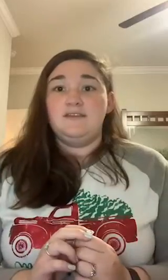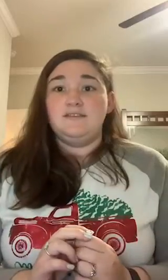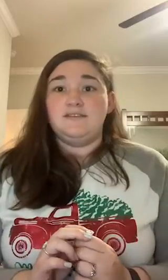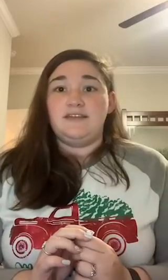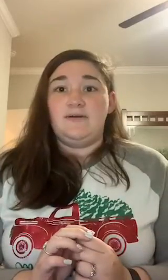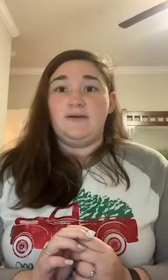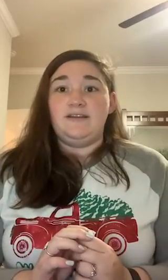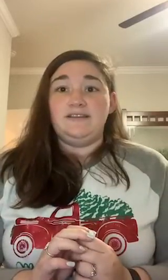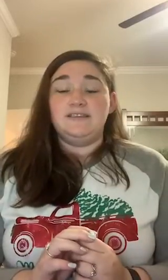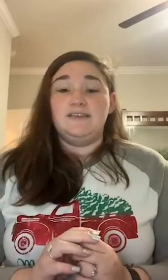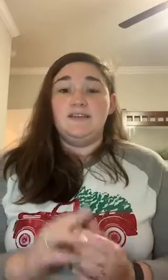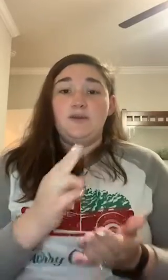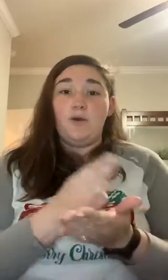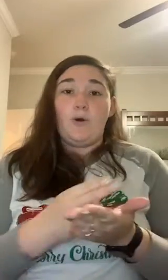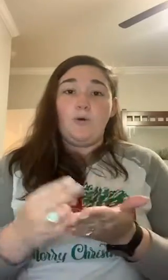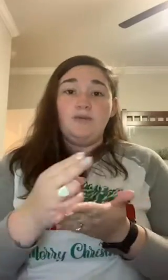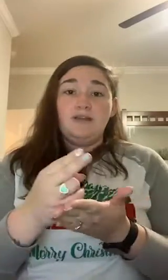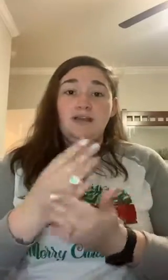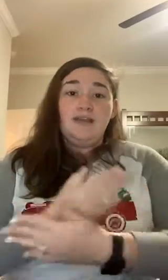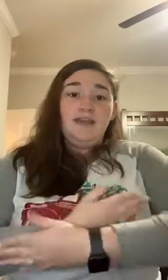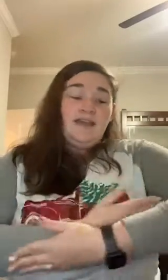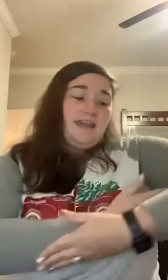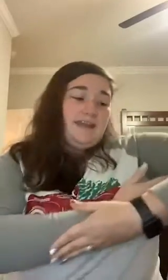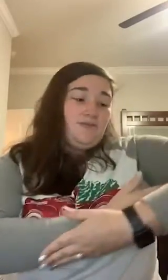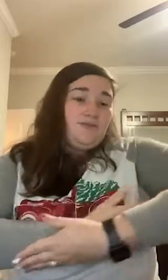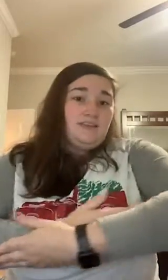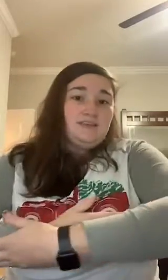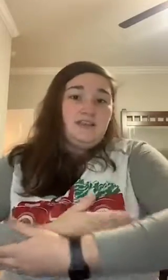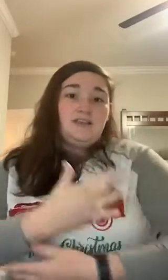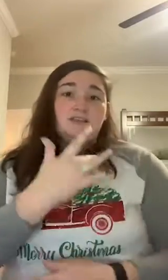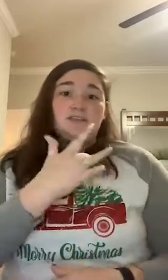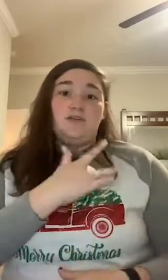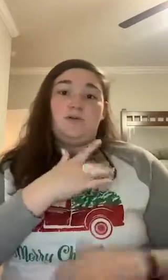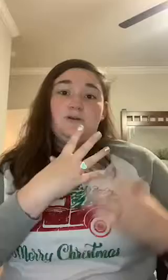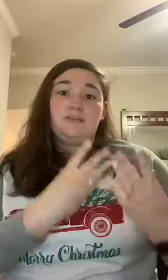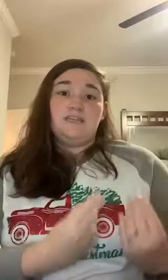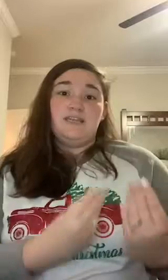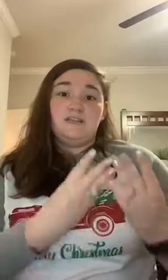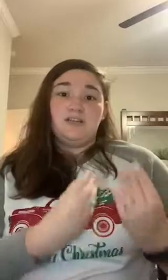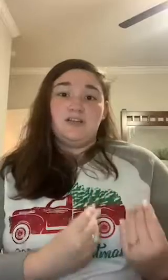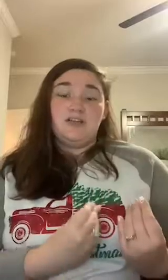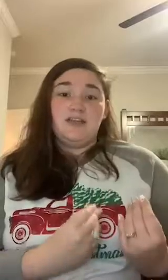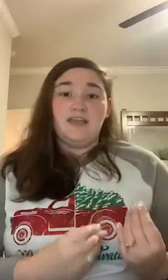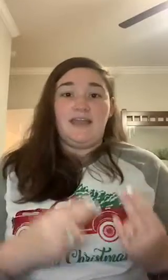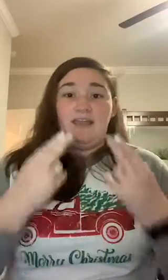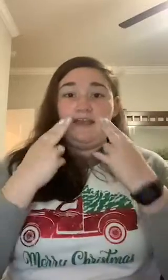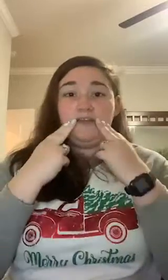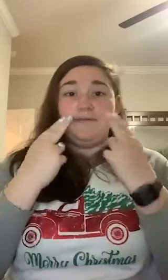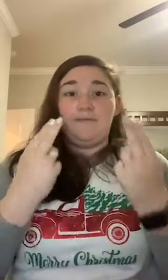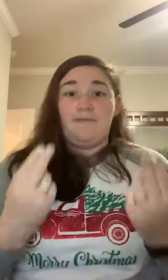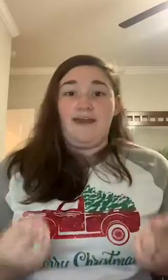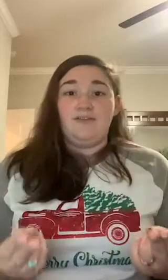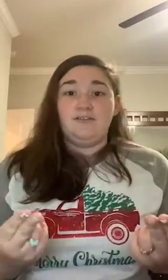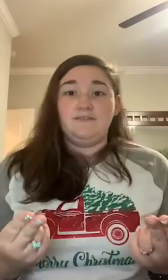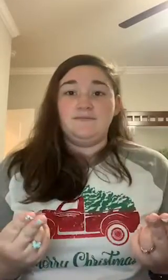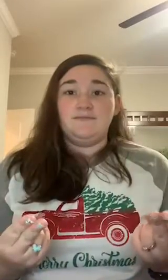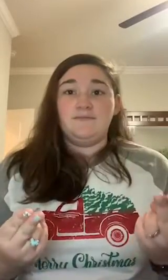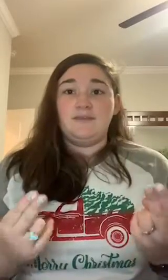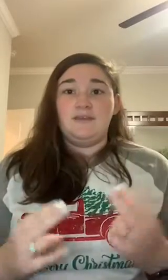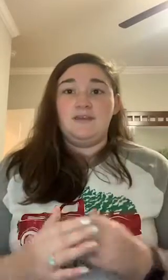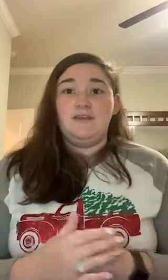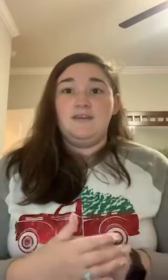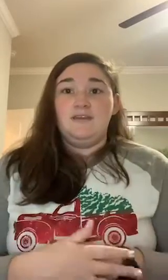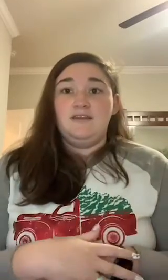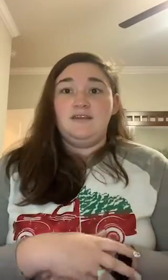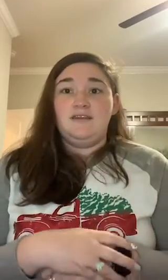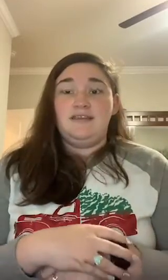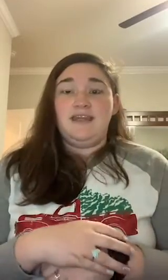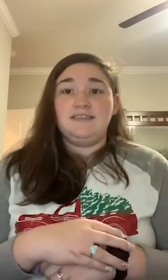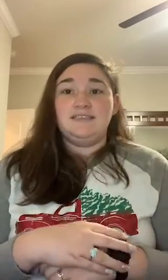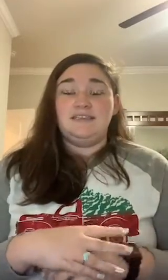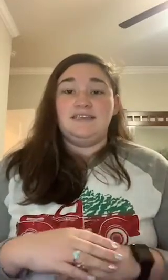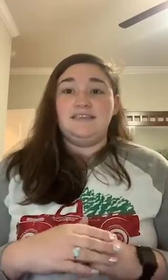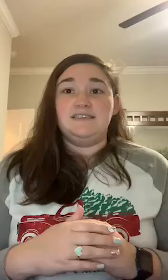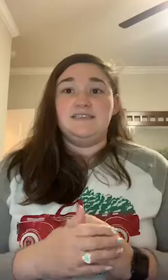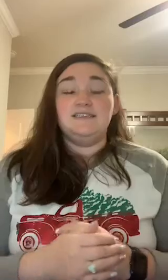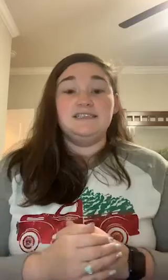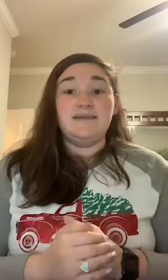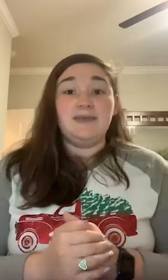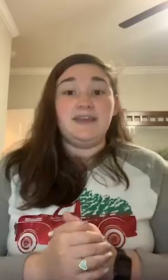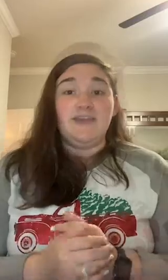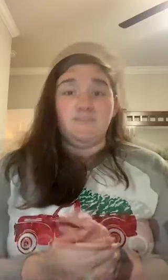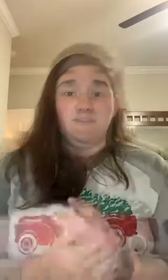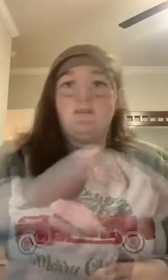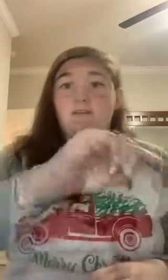so that was holy infant so tender and mild. next is sleep in heavenly peace